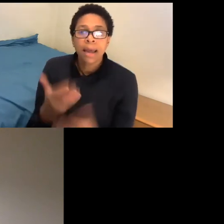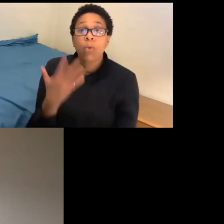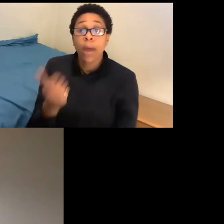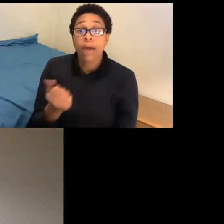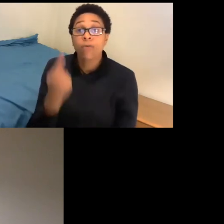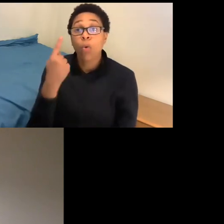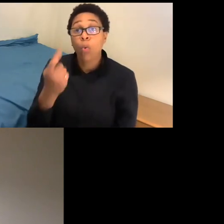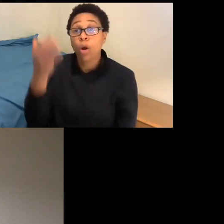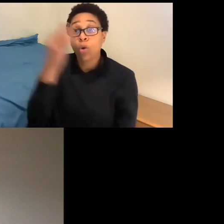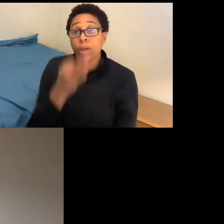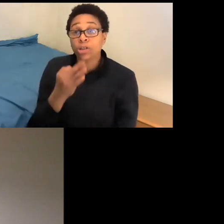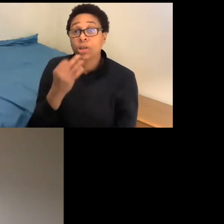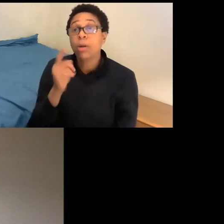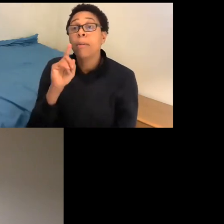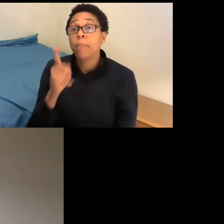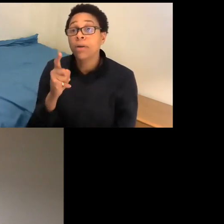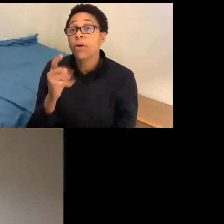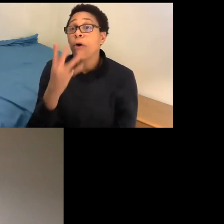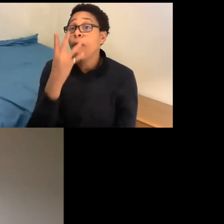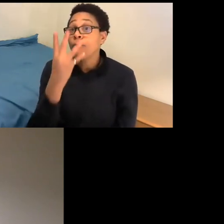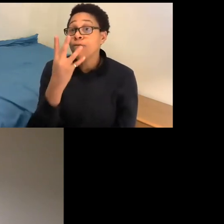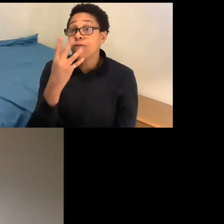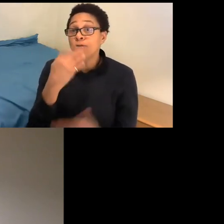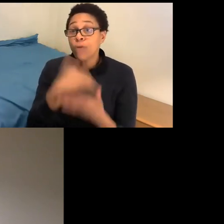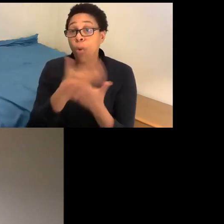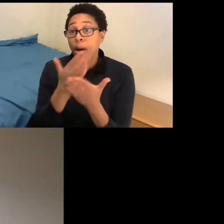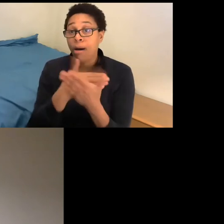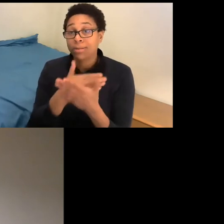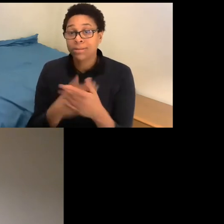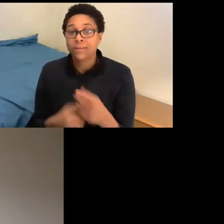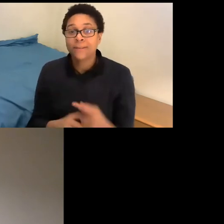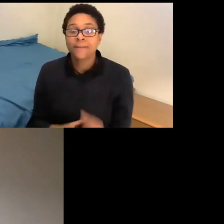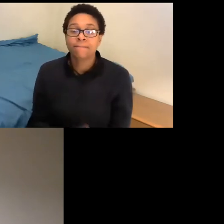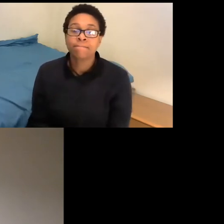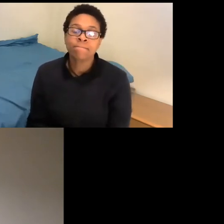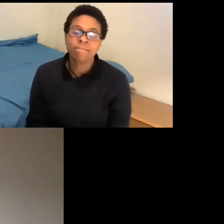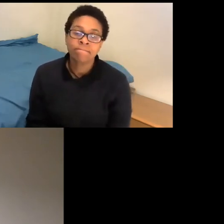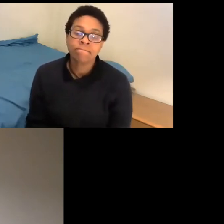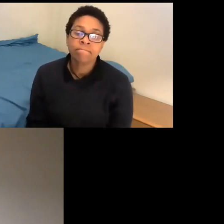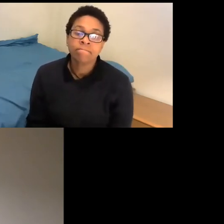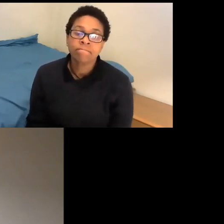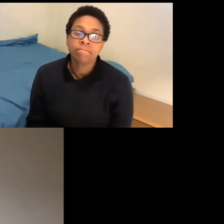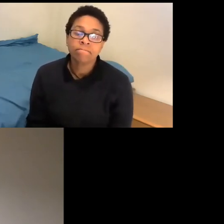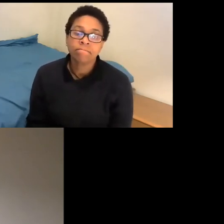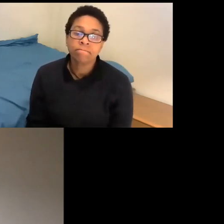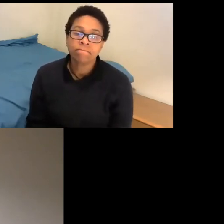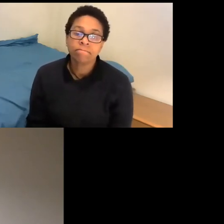Okay, thank you for this. Okay, 'Not sure how relevant this is,